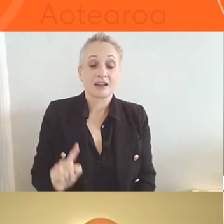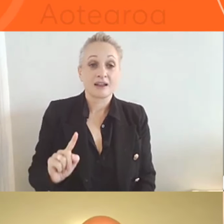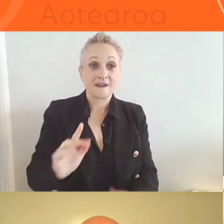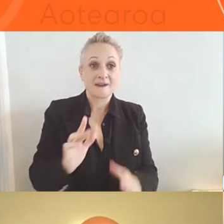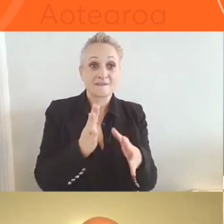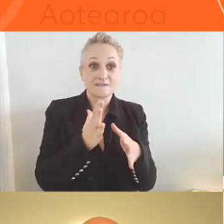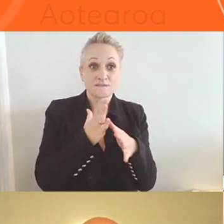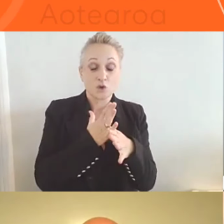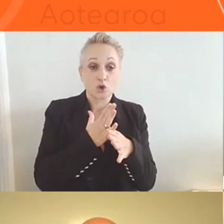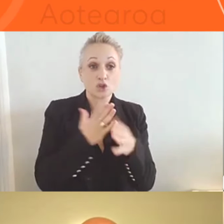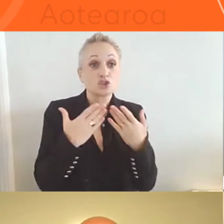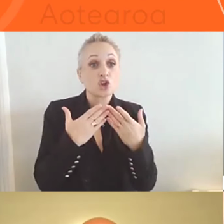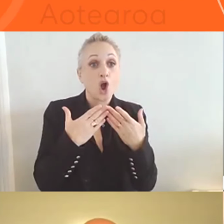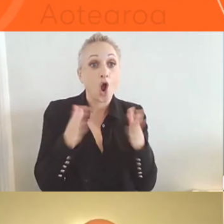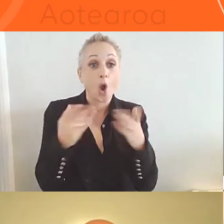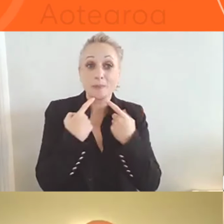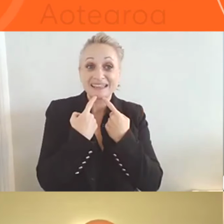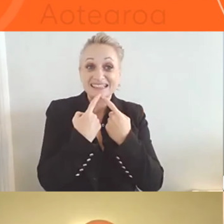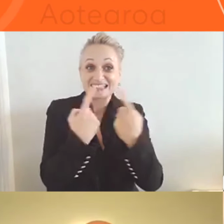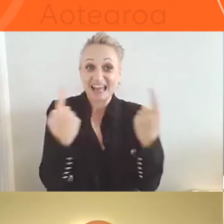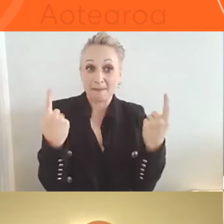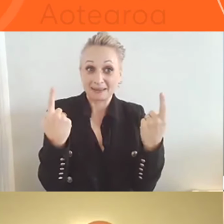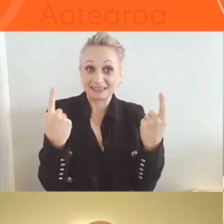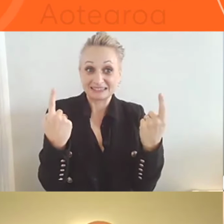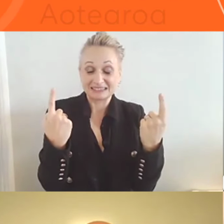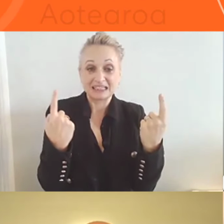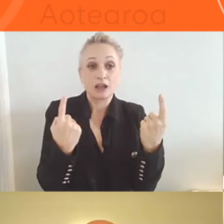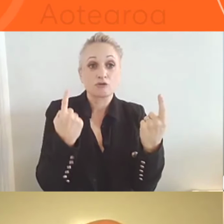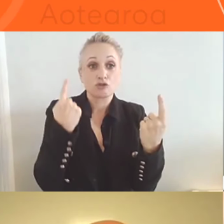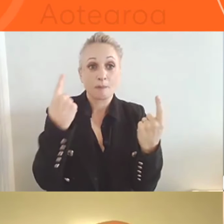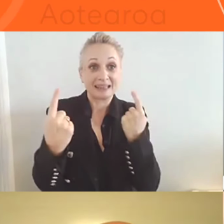statements from the panelists, then we can start with the Q&A.